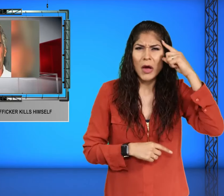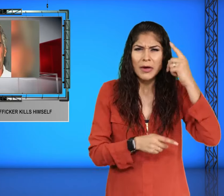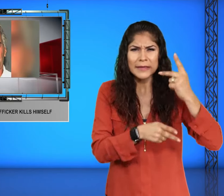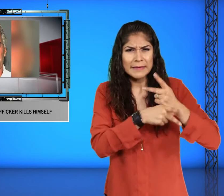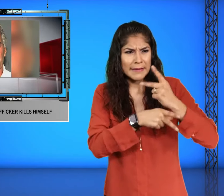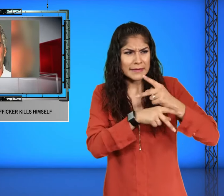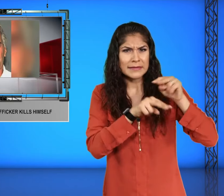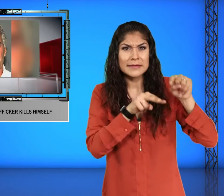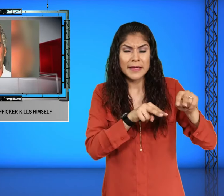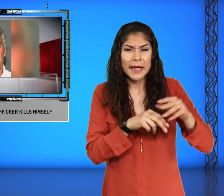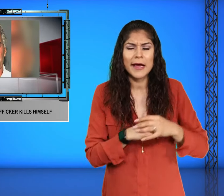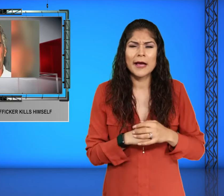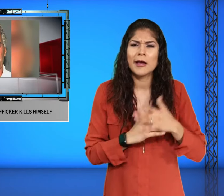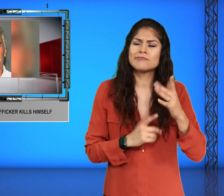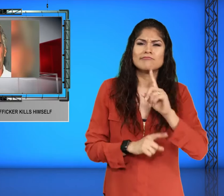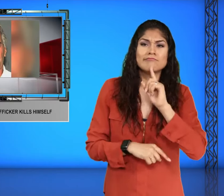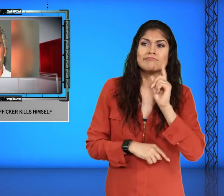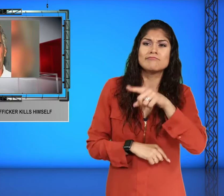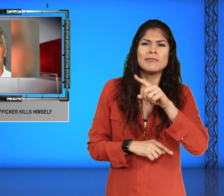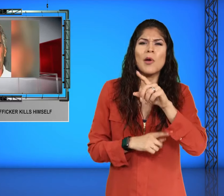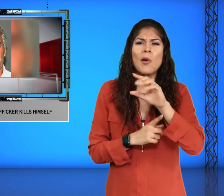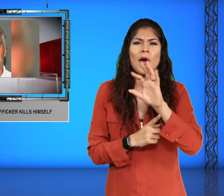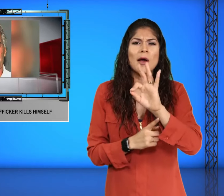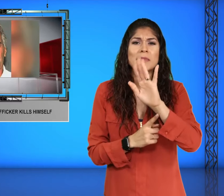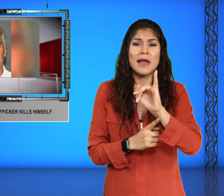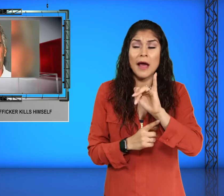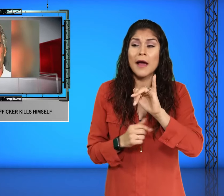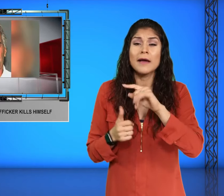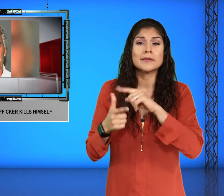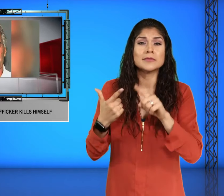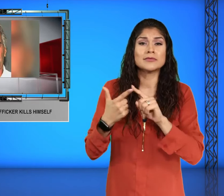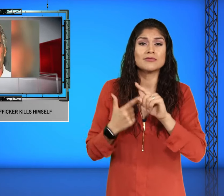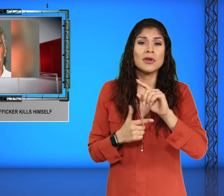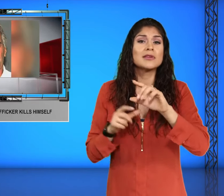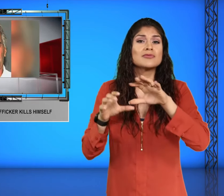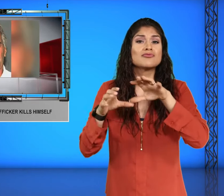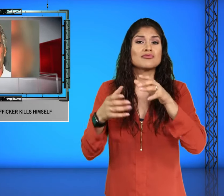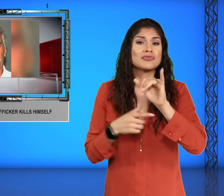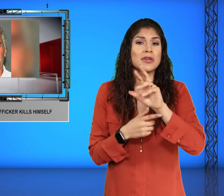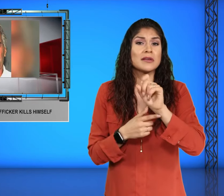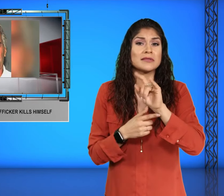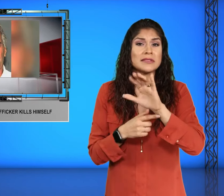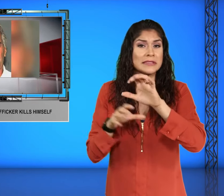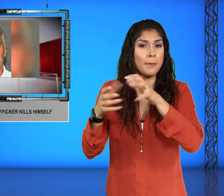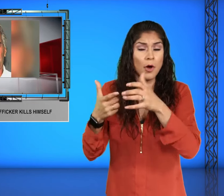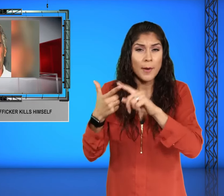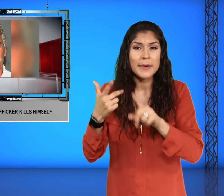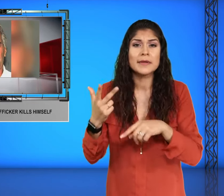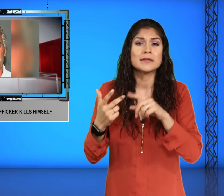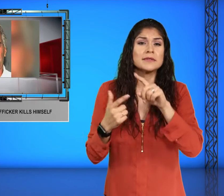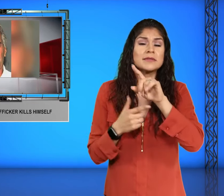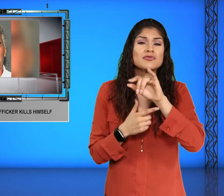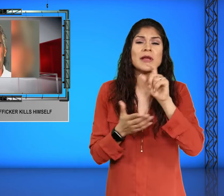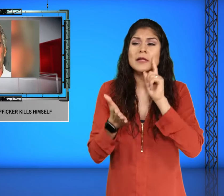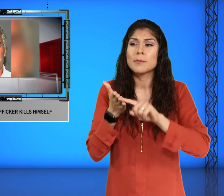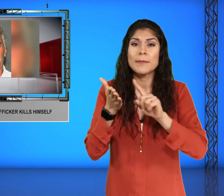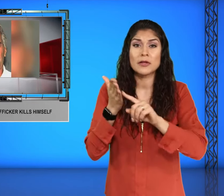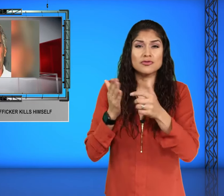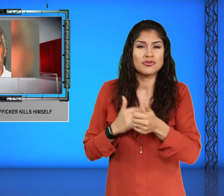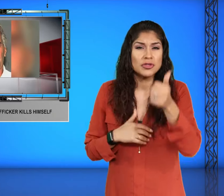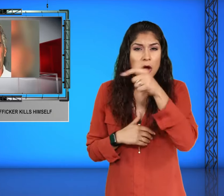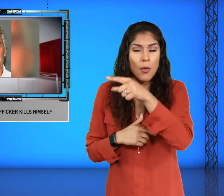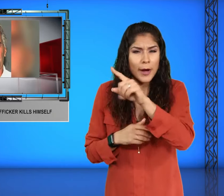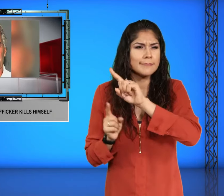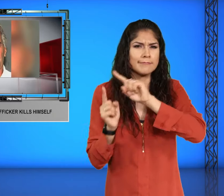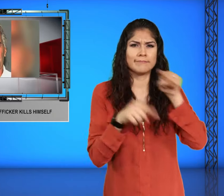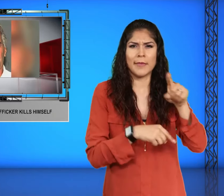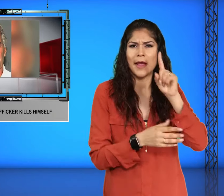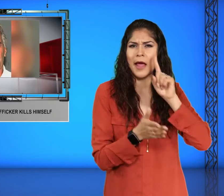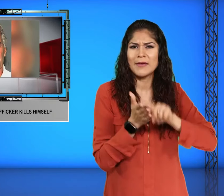in federal custody and has ordered the FBI and the Justice Department's Inspector General